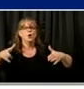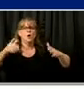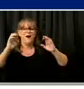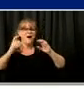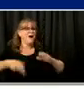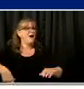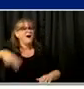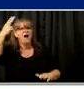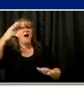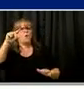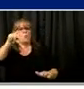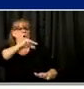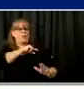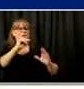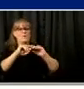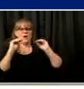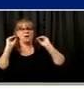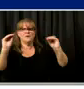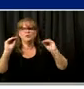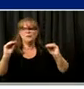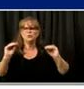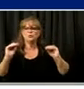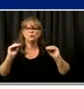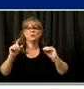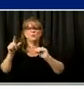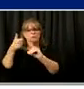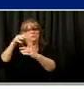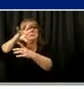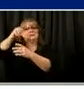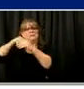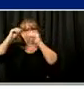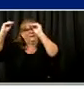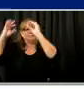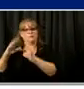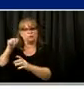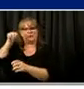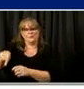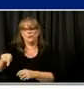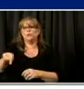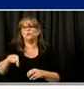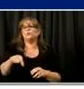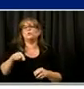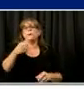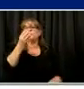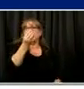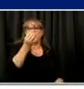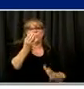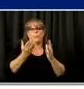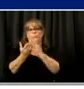every monday through friday 8 to 10 a 10 a.m on rocky mountain pbs and very very importantly